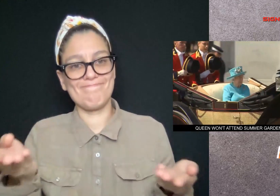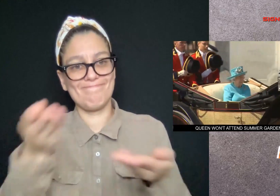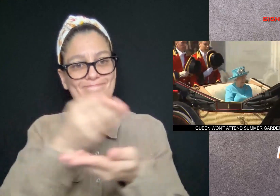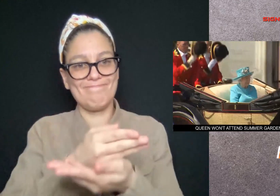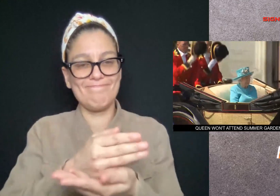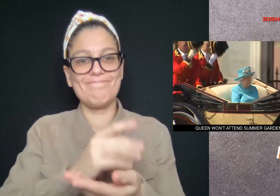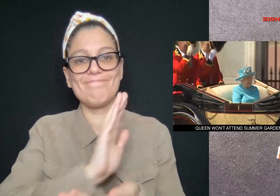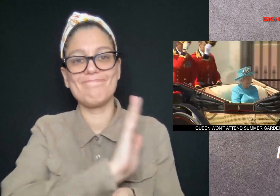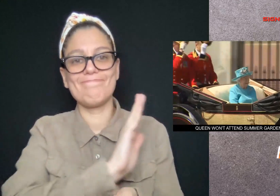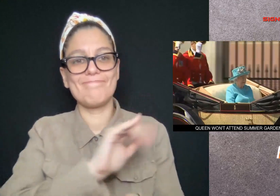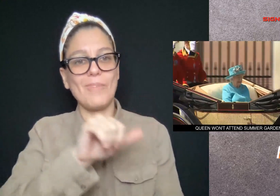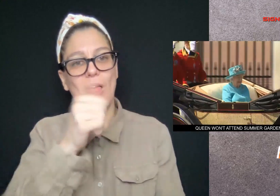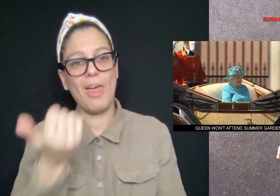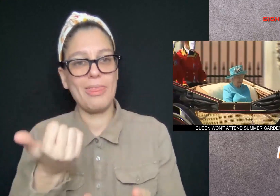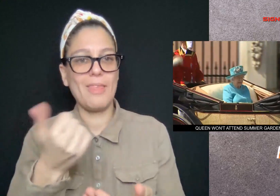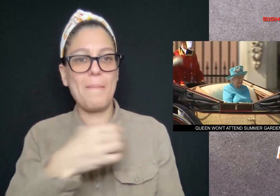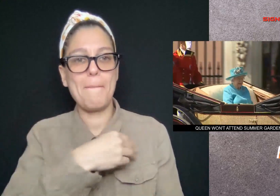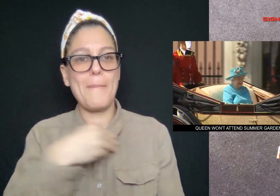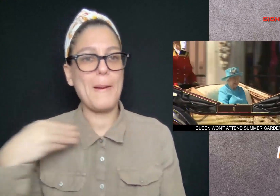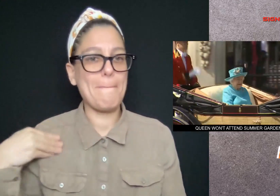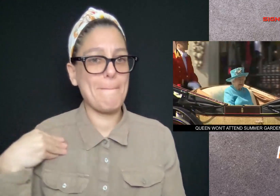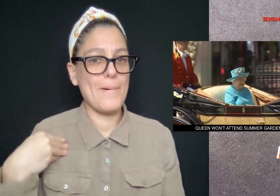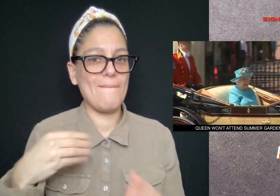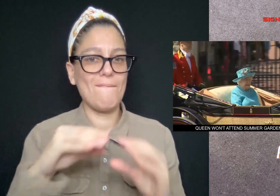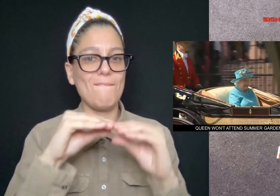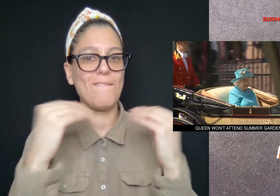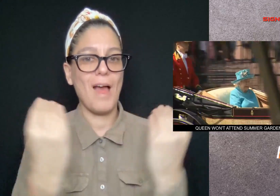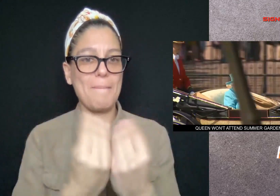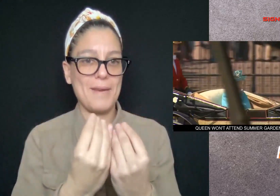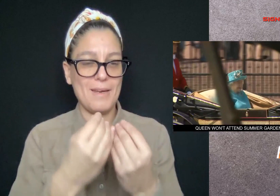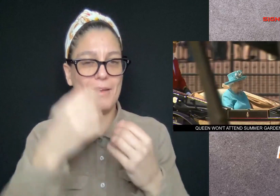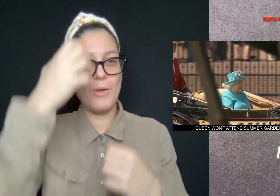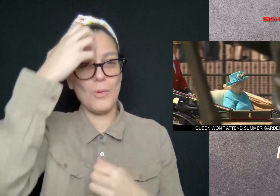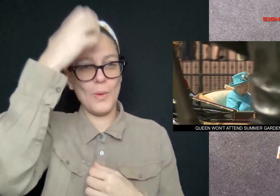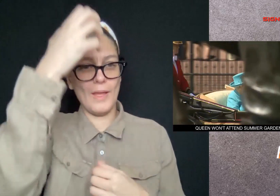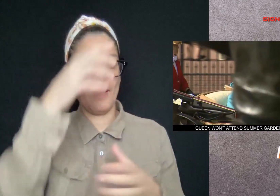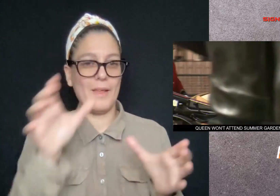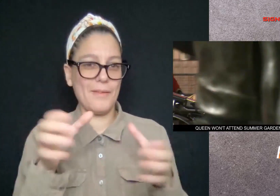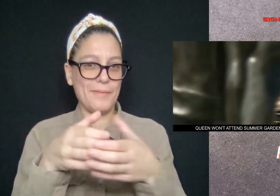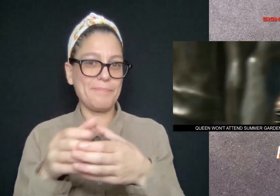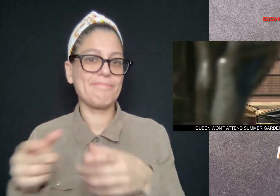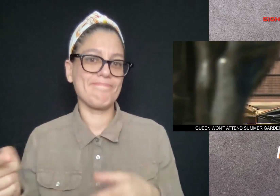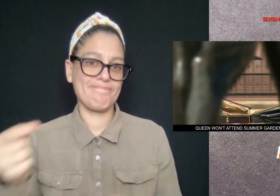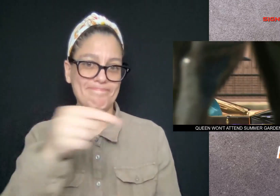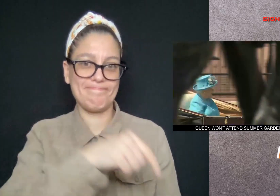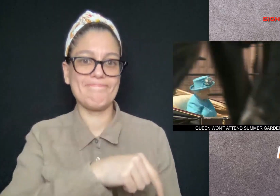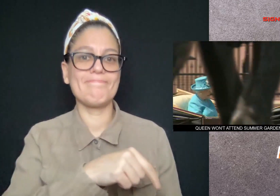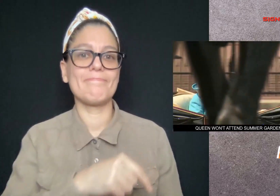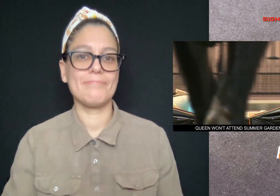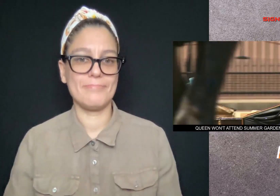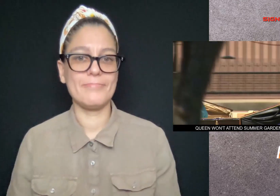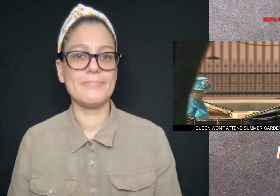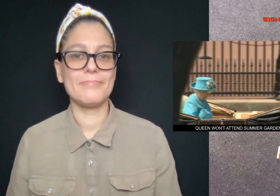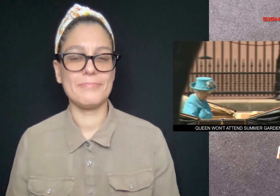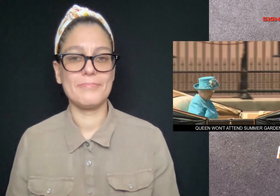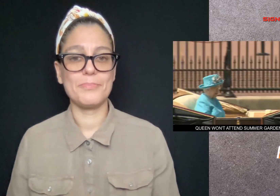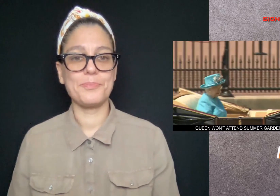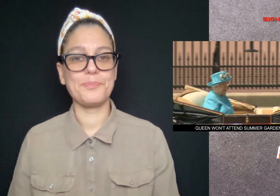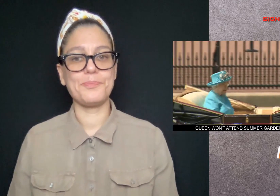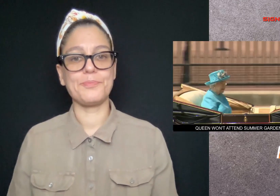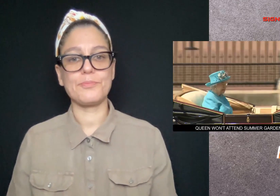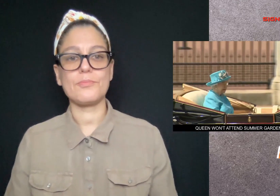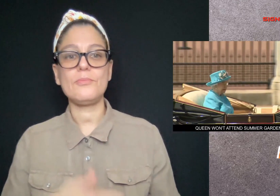instead she will be represented by other members of the royal family